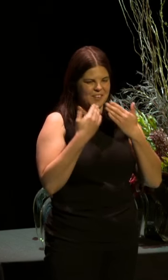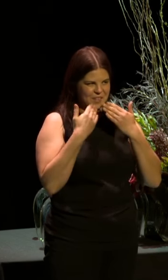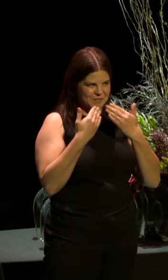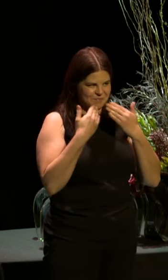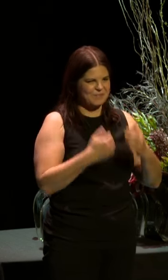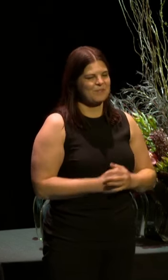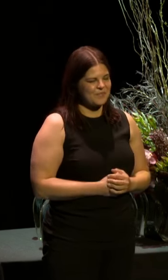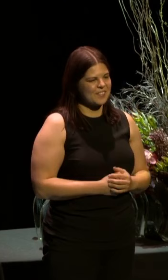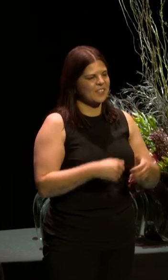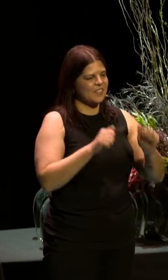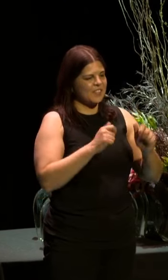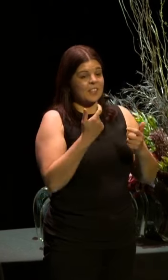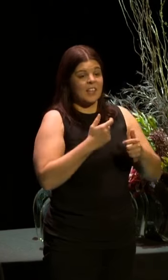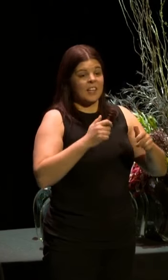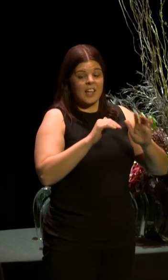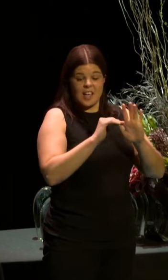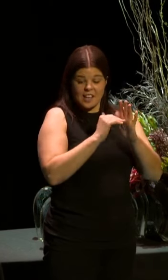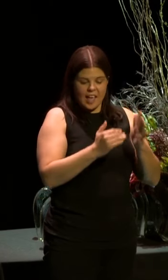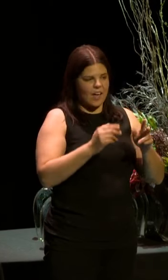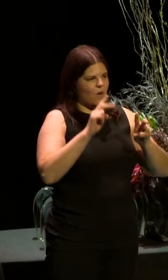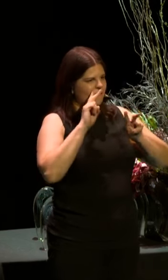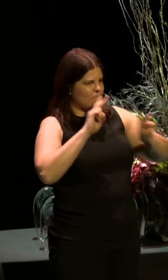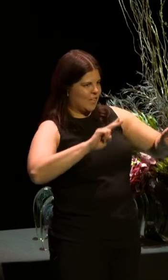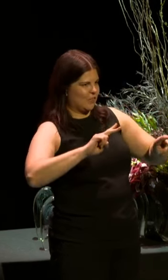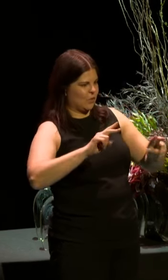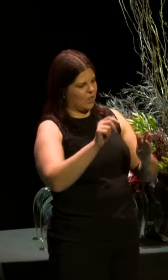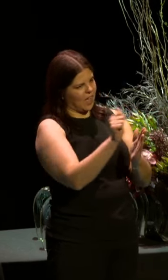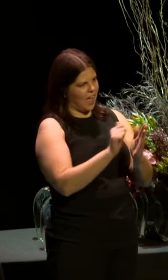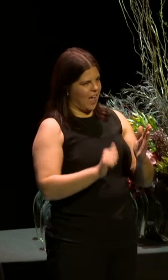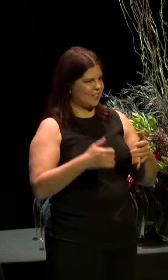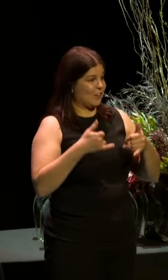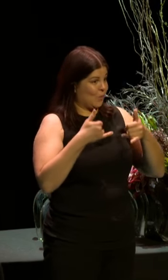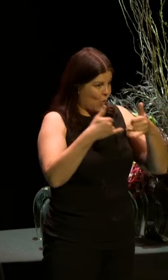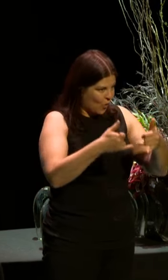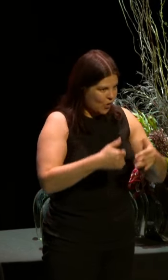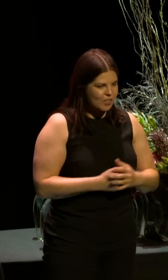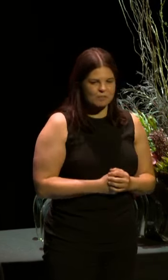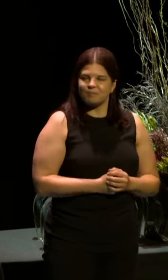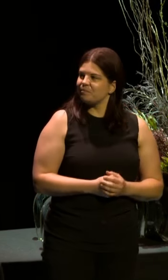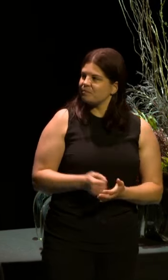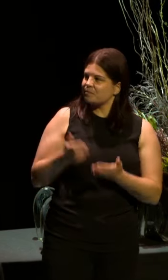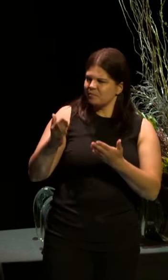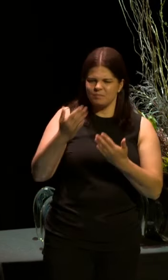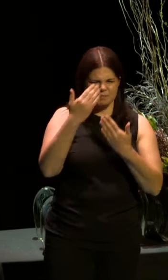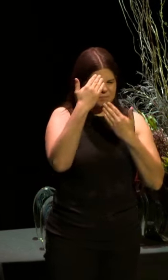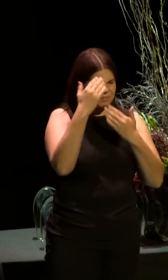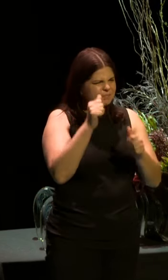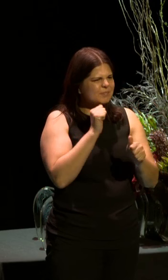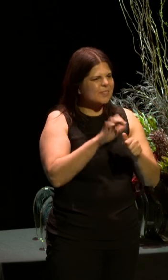Ah, we now move to the presentation of the visual arts award. Honouring his exceptional achievement to the development of Australian art,